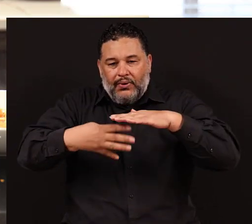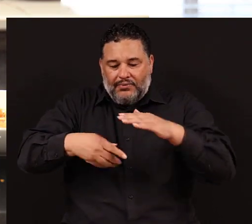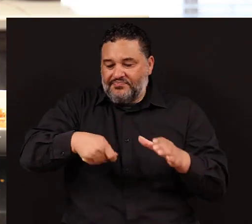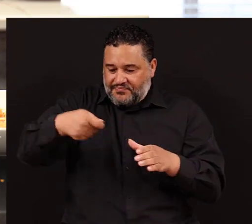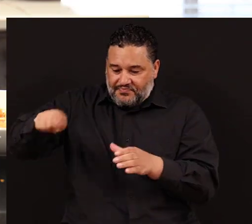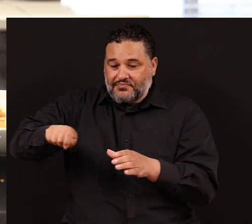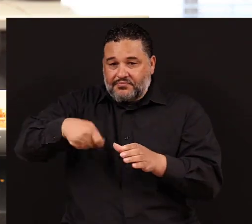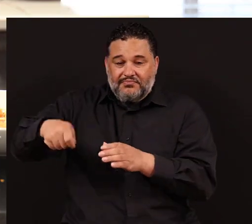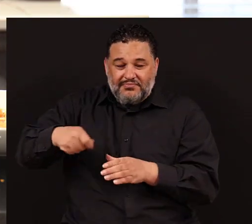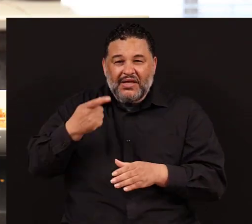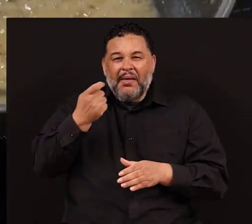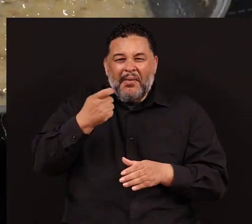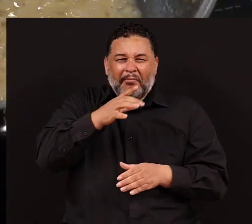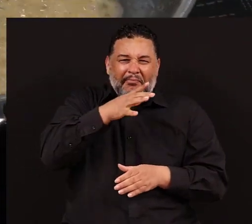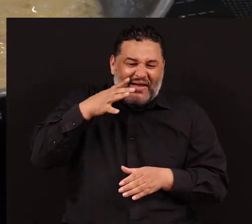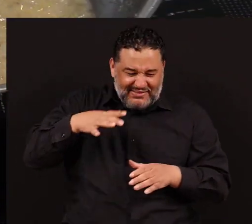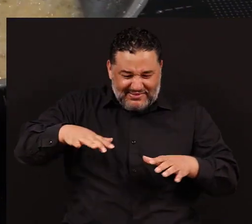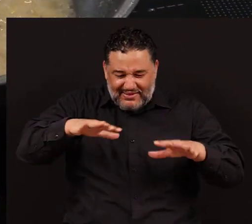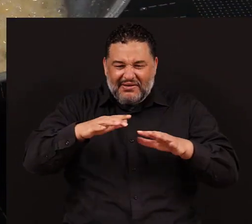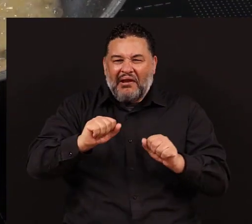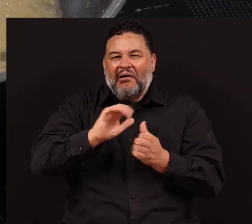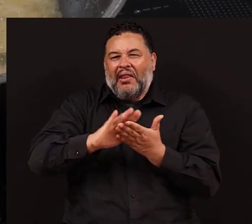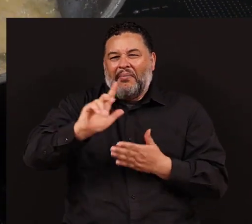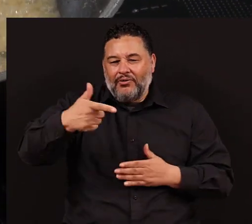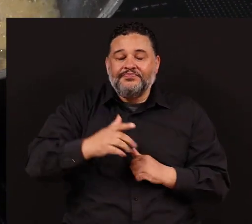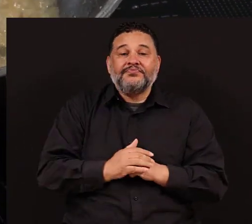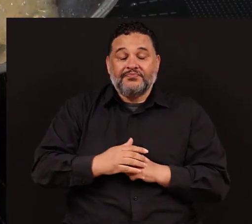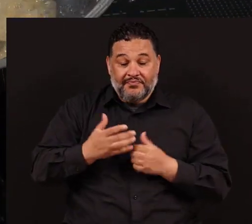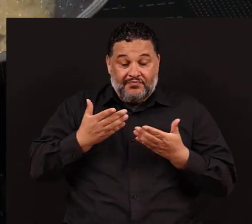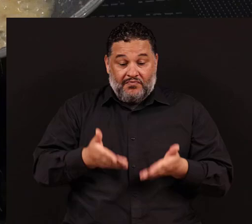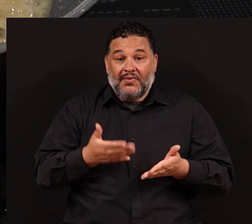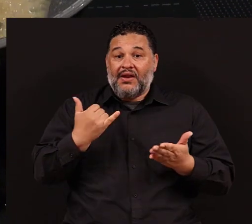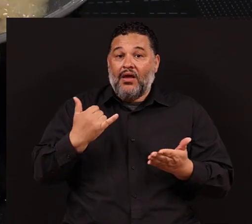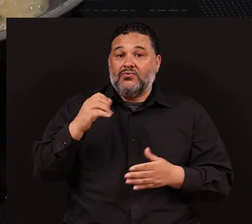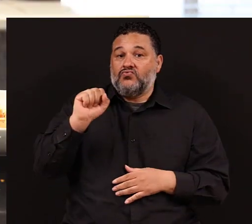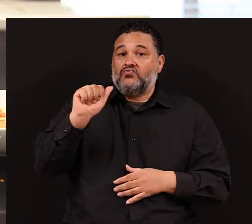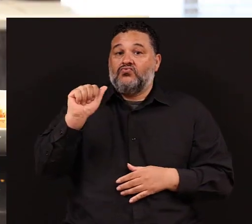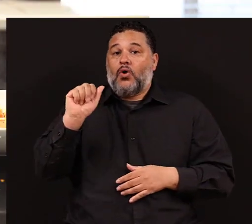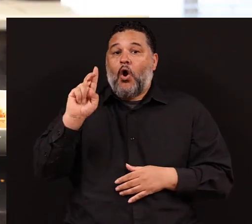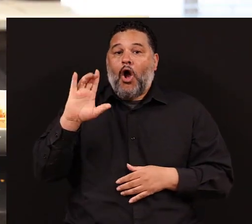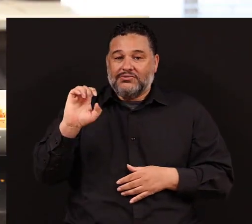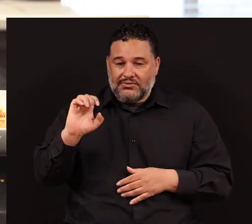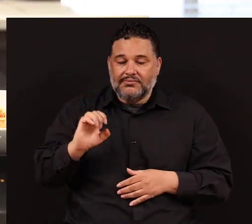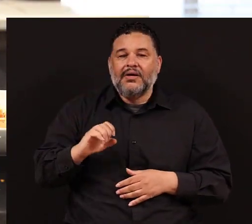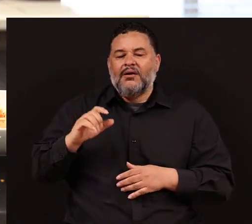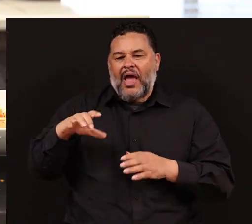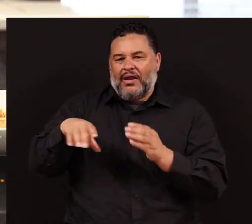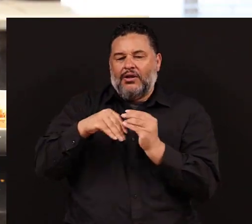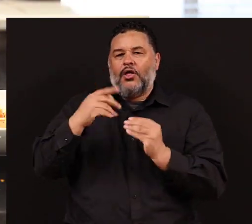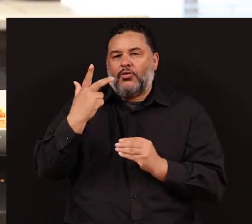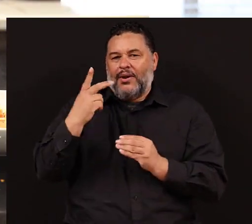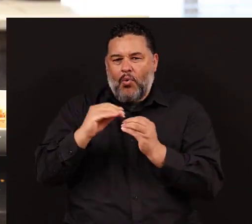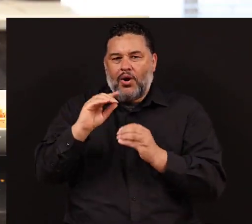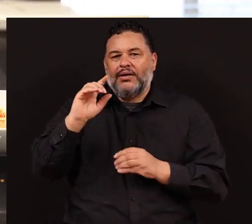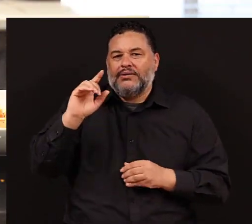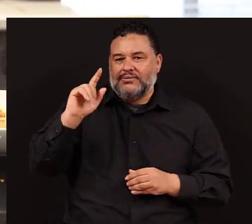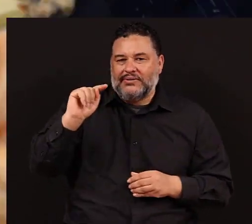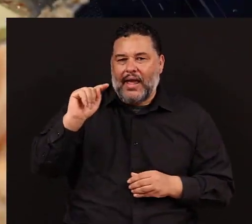Now here's our sauce. We're gonna add three more tablespoons of butter. I'm gonna add just about one teaspoon of water.